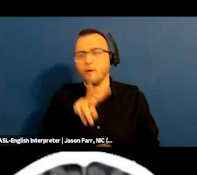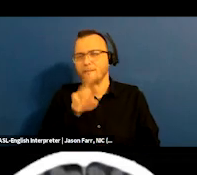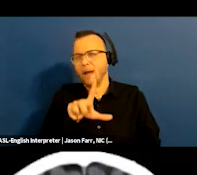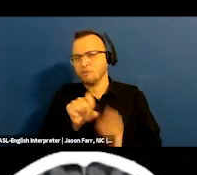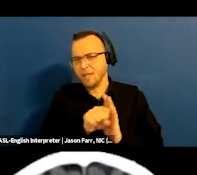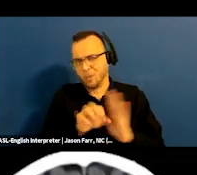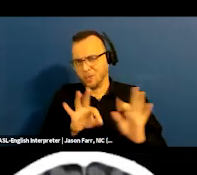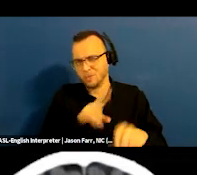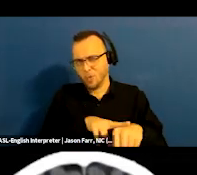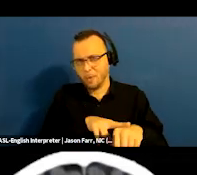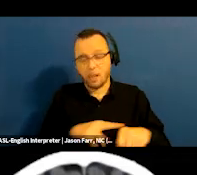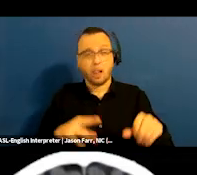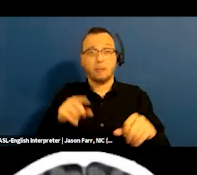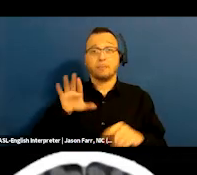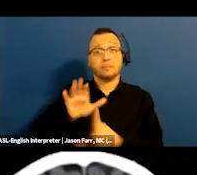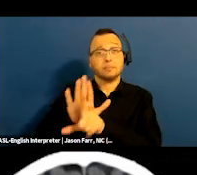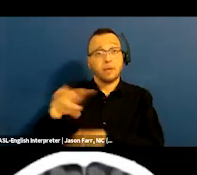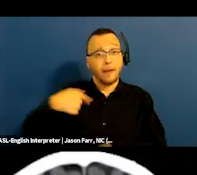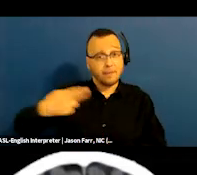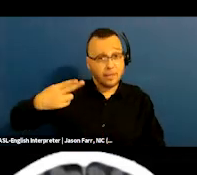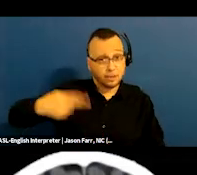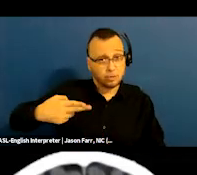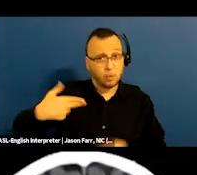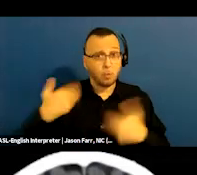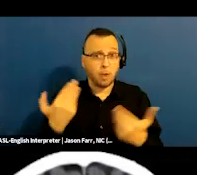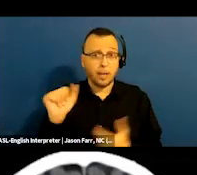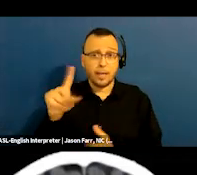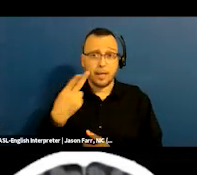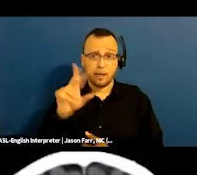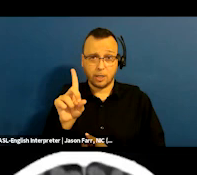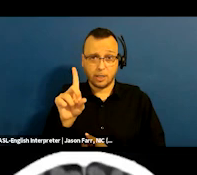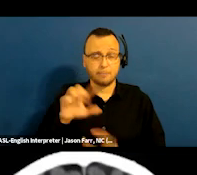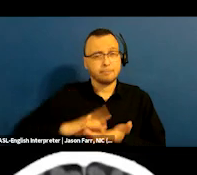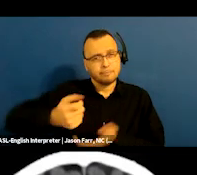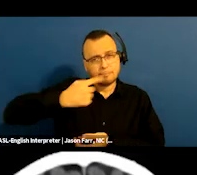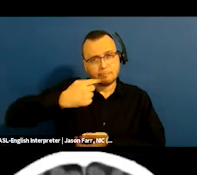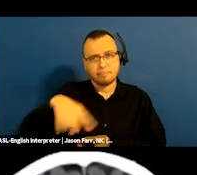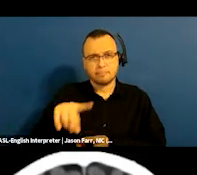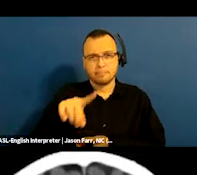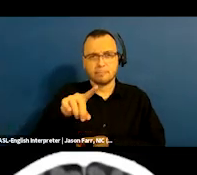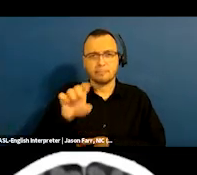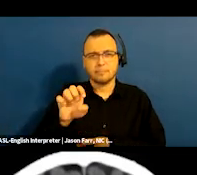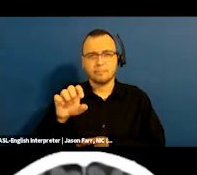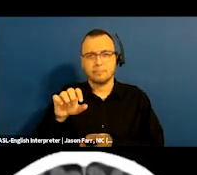She was reeking of urine. So I quickly basically sedated her and sent her